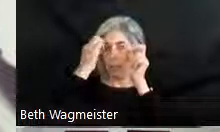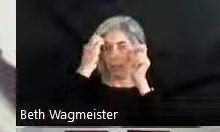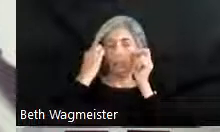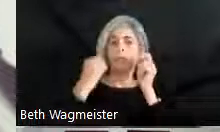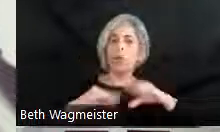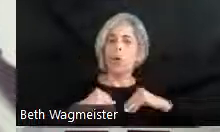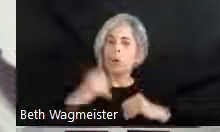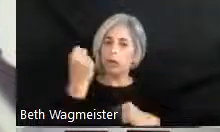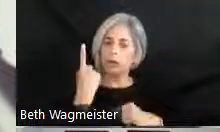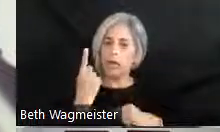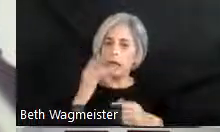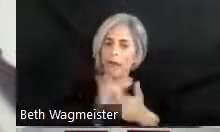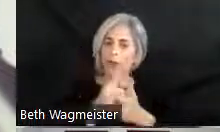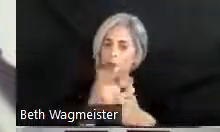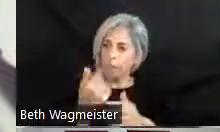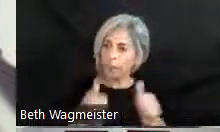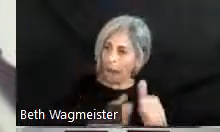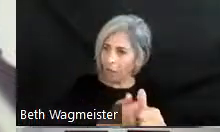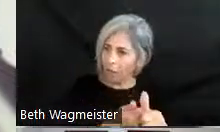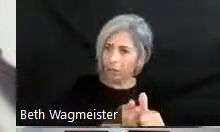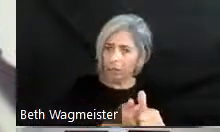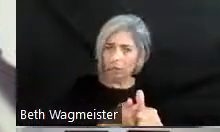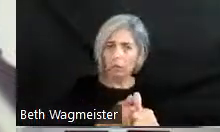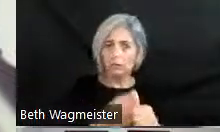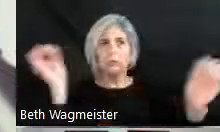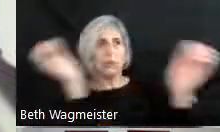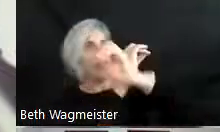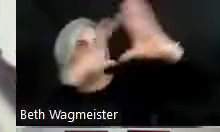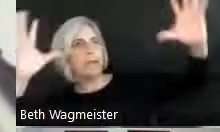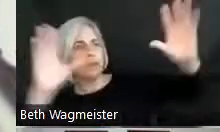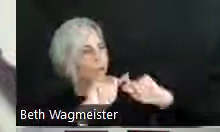are listening in. What is the big picture for the team? What are some of those business